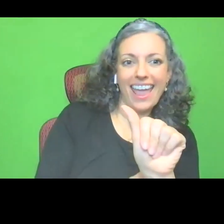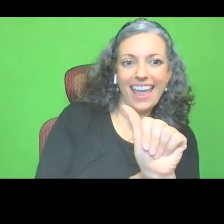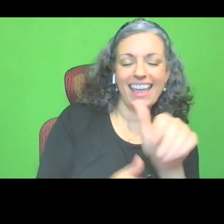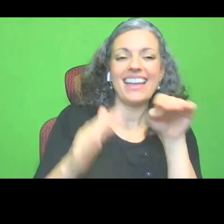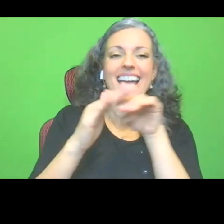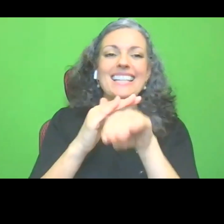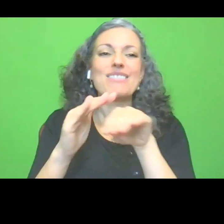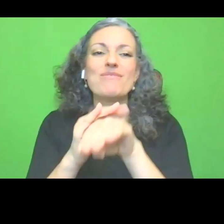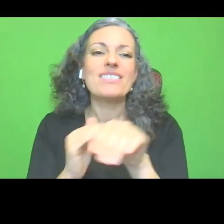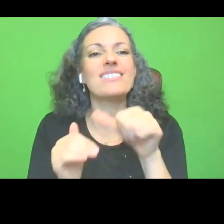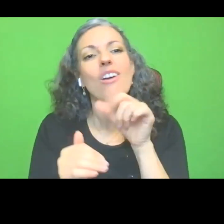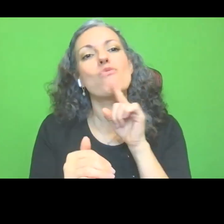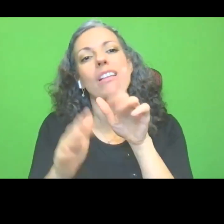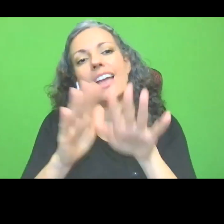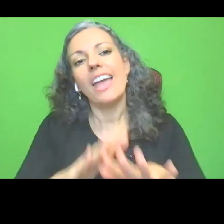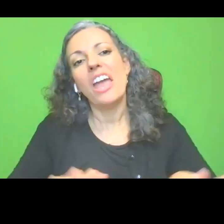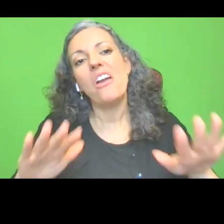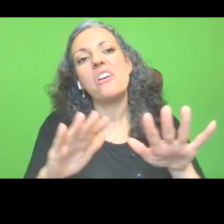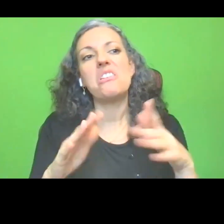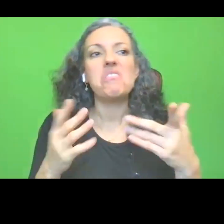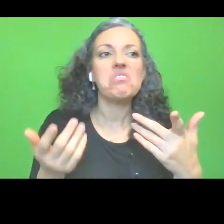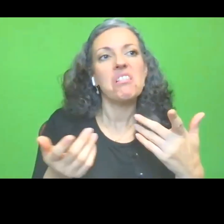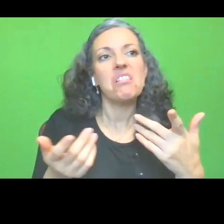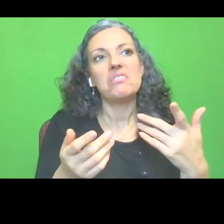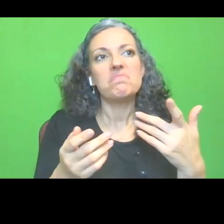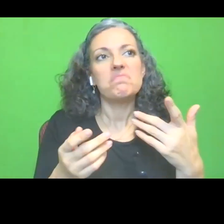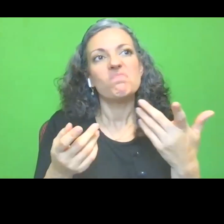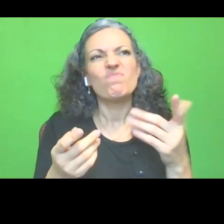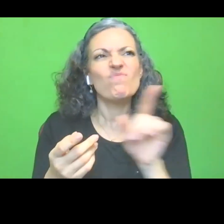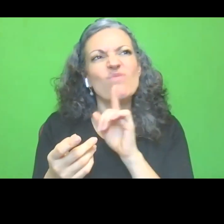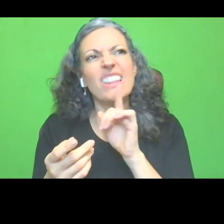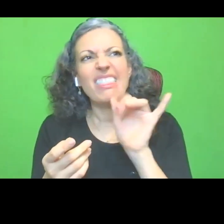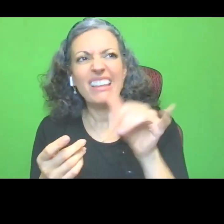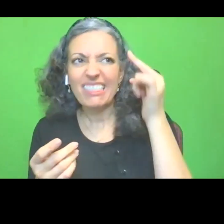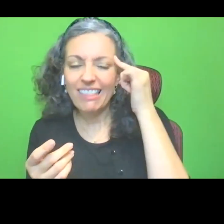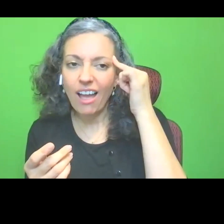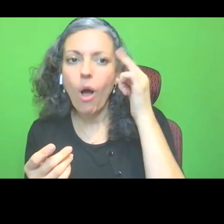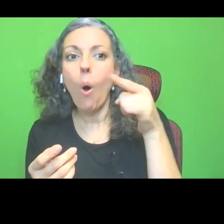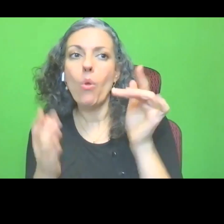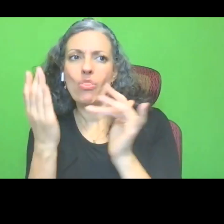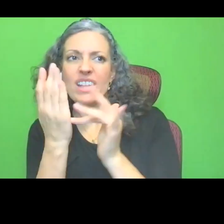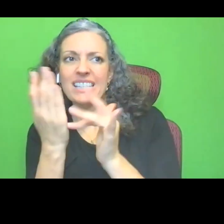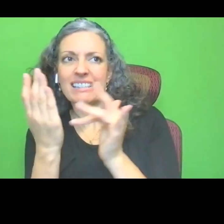So not an area that is tech centric, right, it's not something that you would think, oh this is a technology thing.